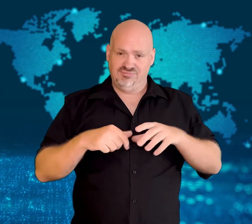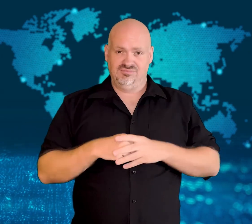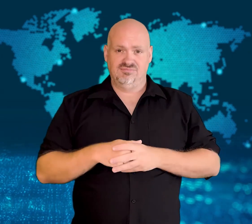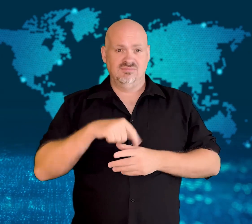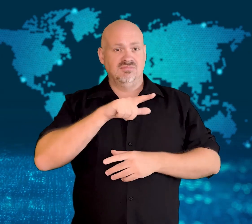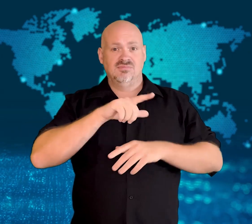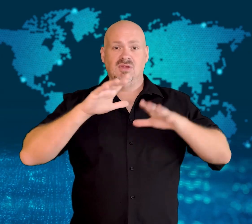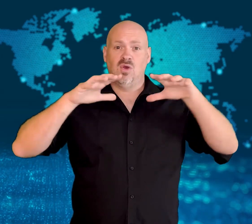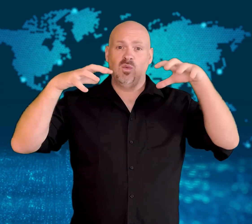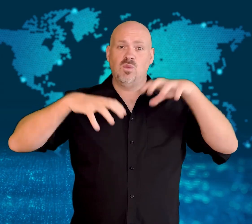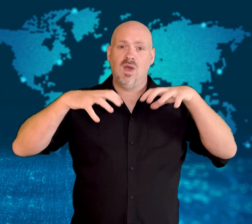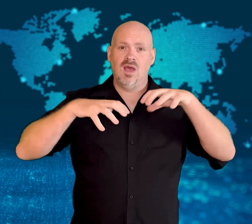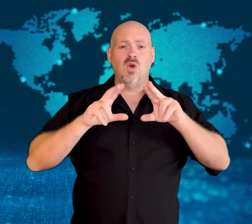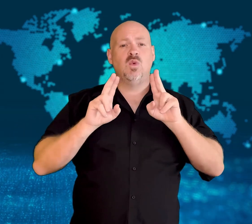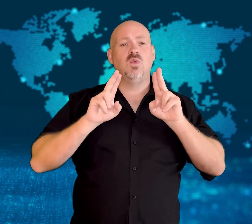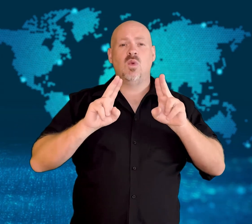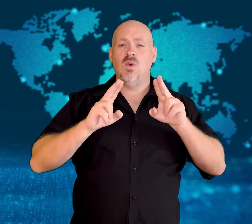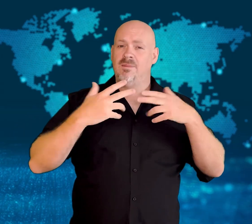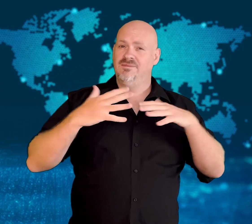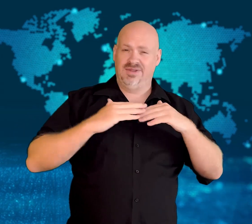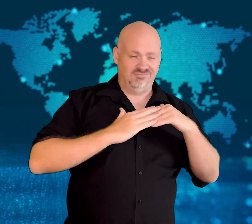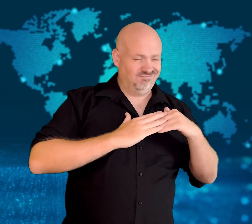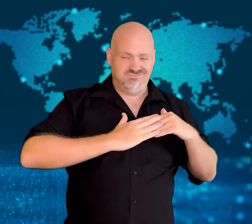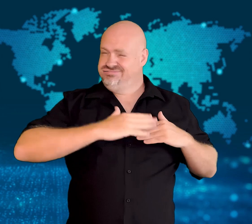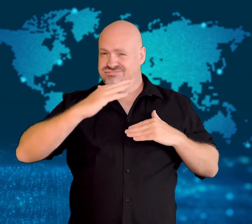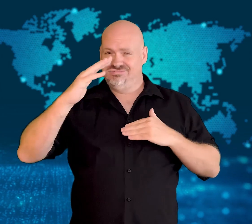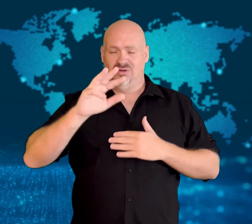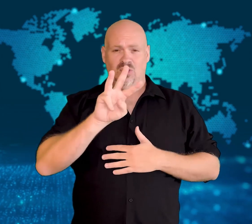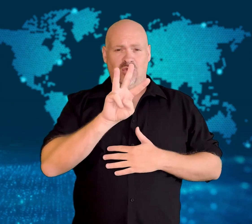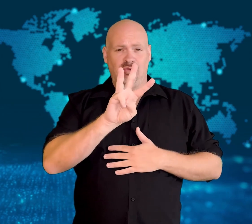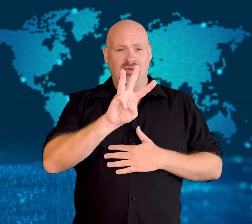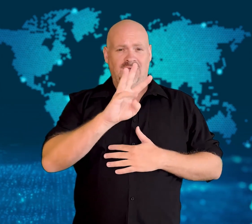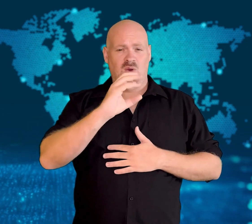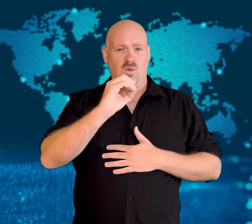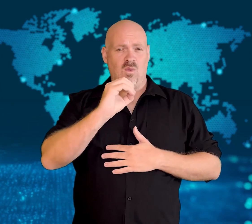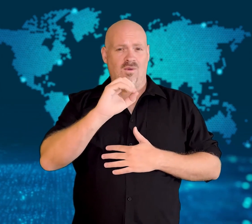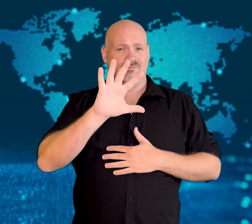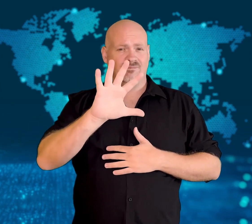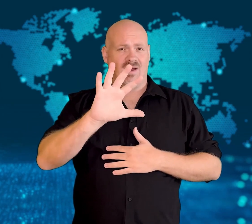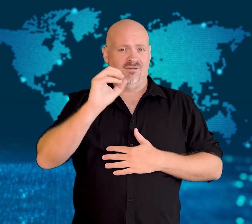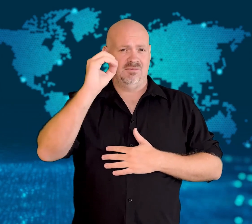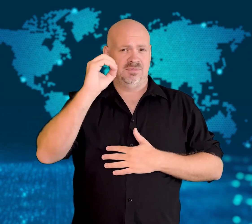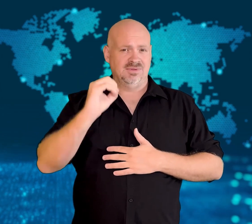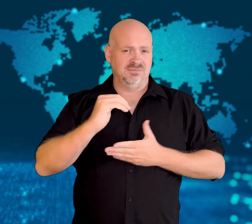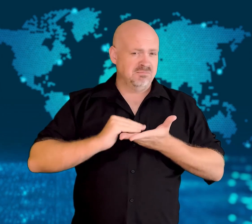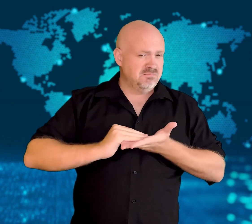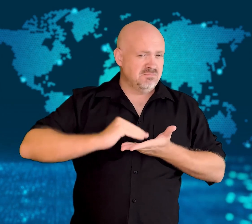The community has received 305% more rain than its yearly average.